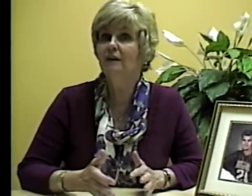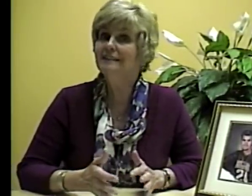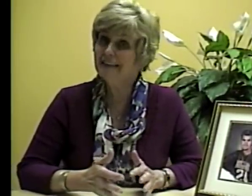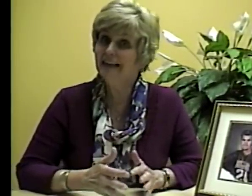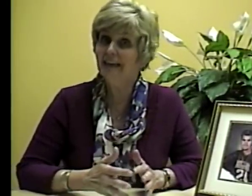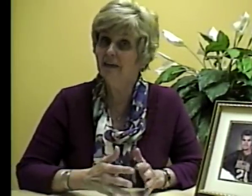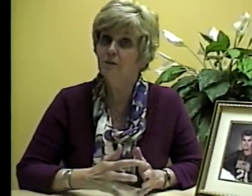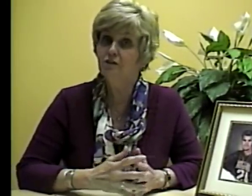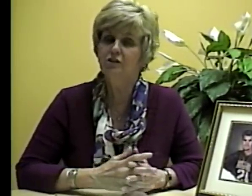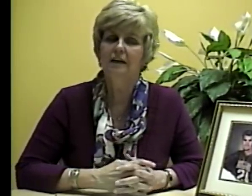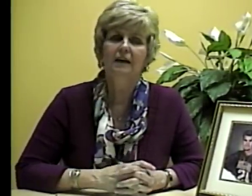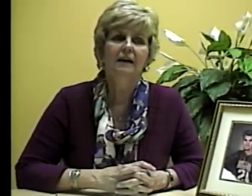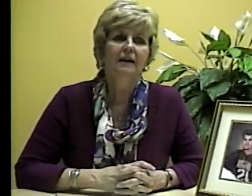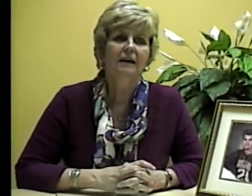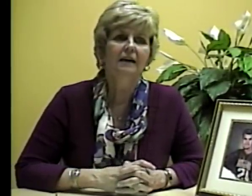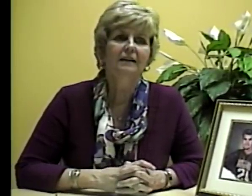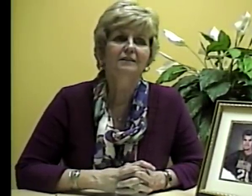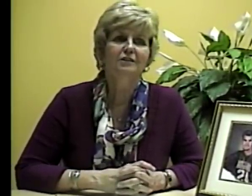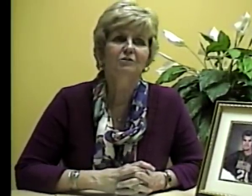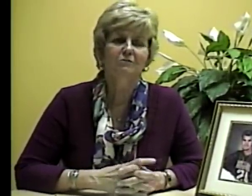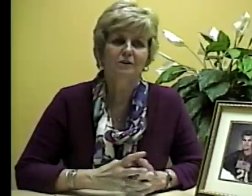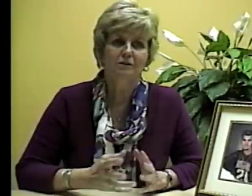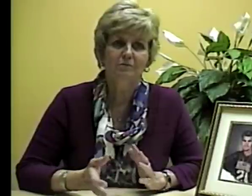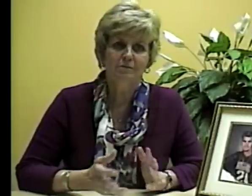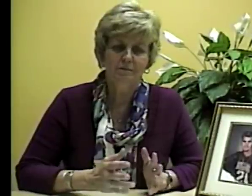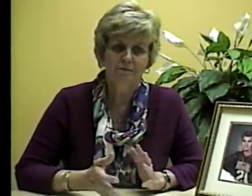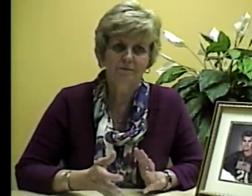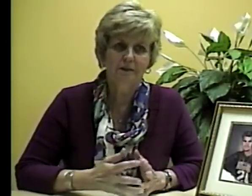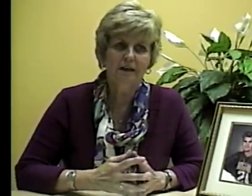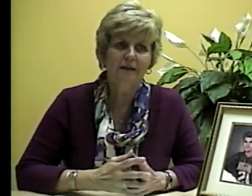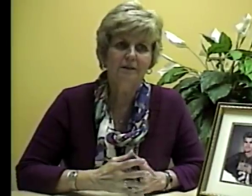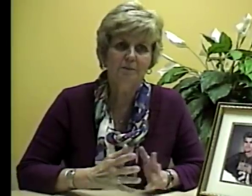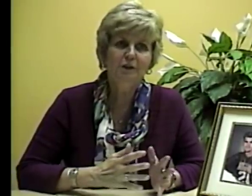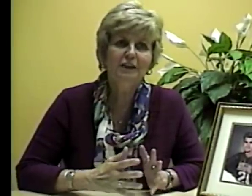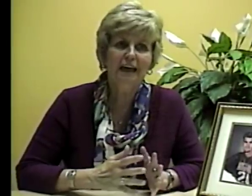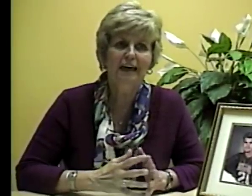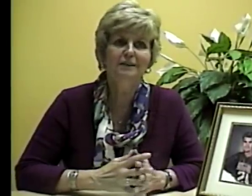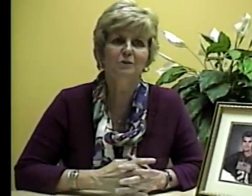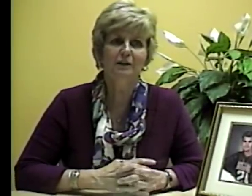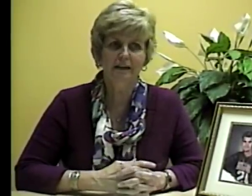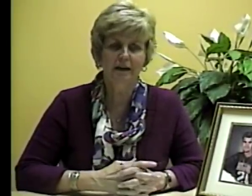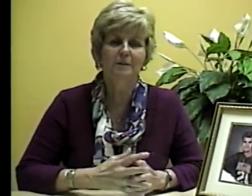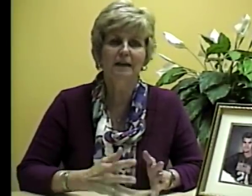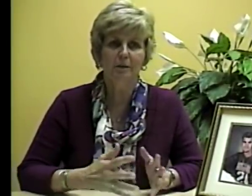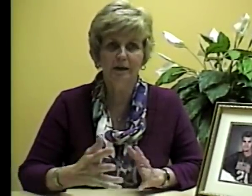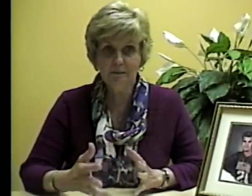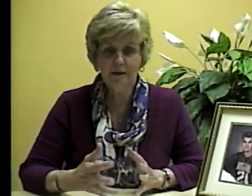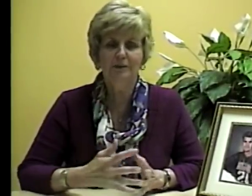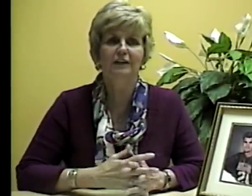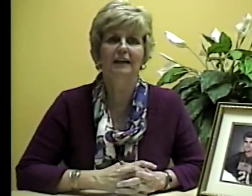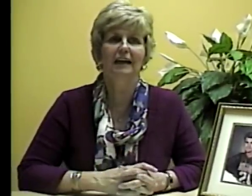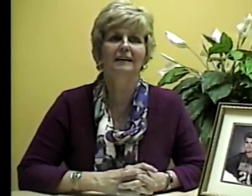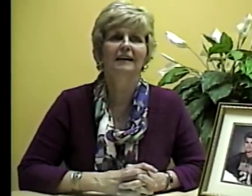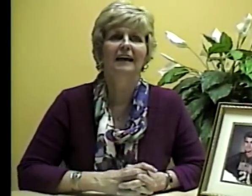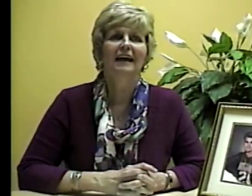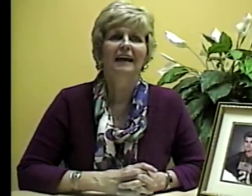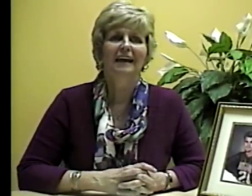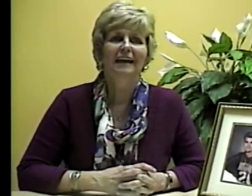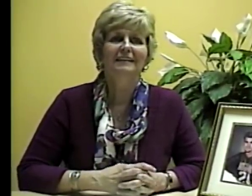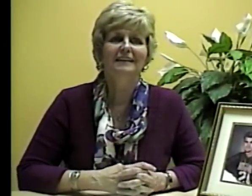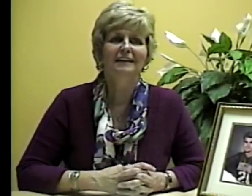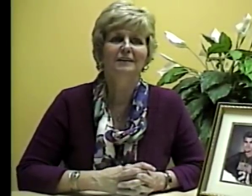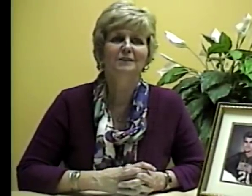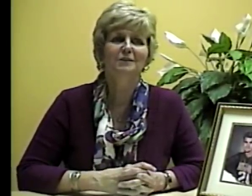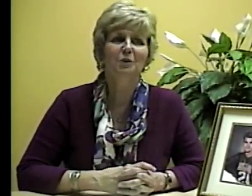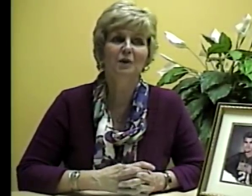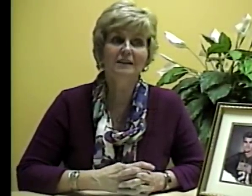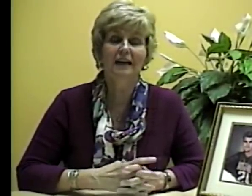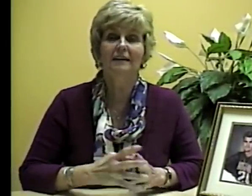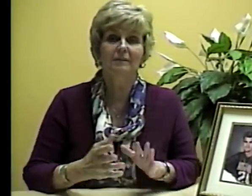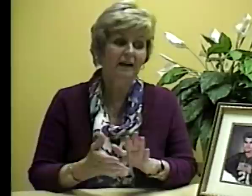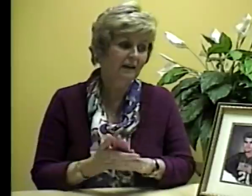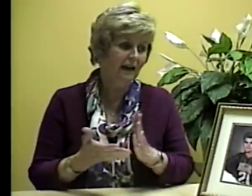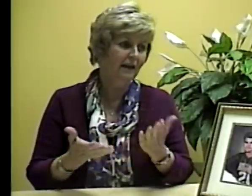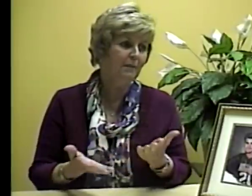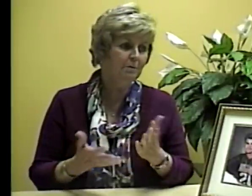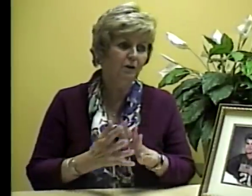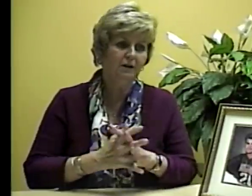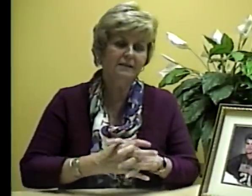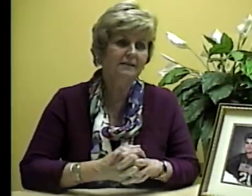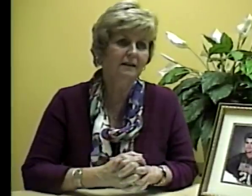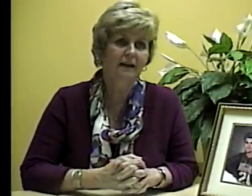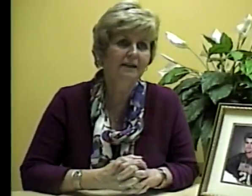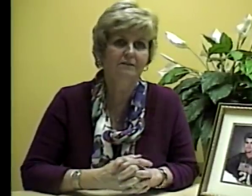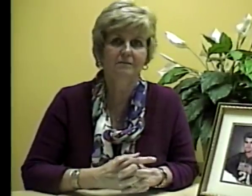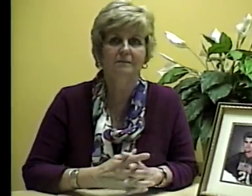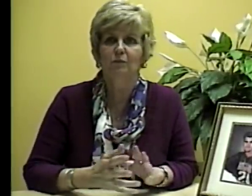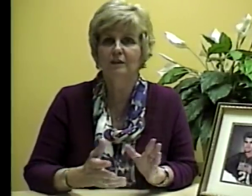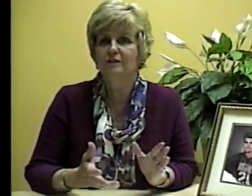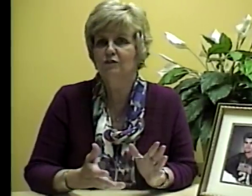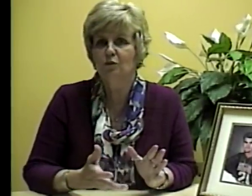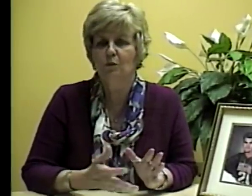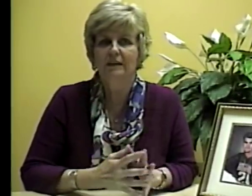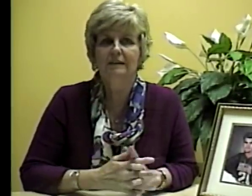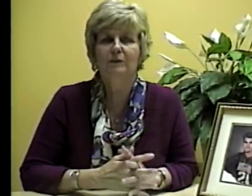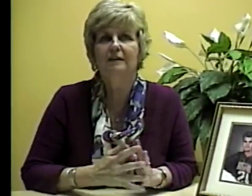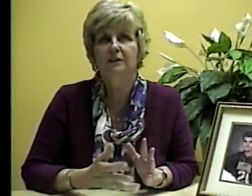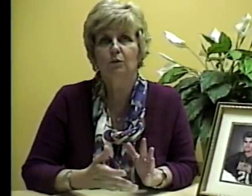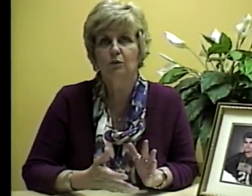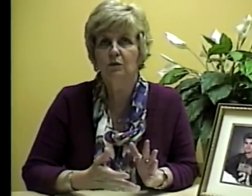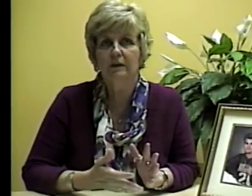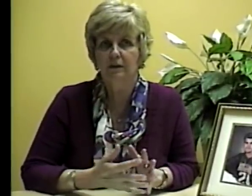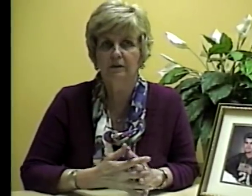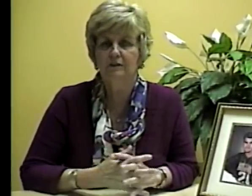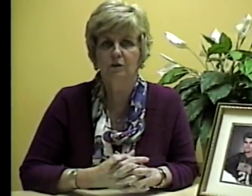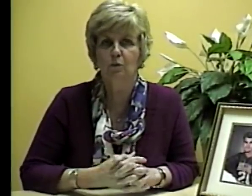ASL to communicate with him and help him communicate. We lived in a rural area where there weren't